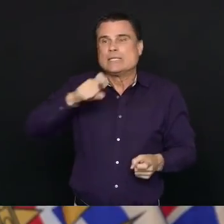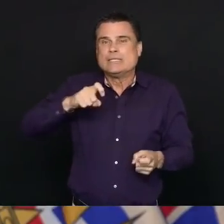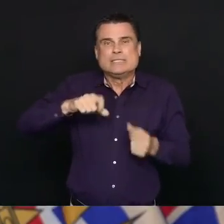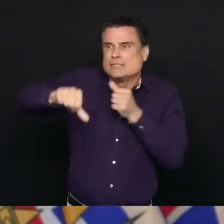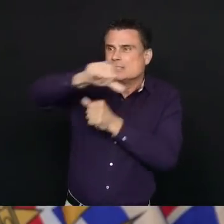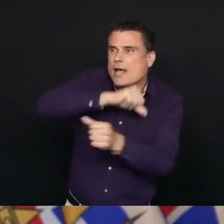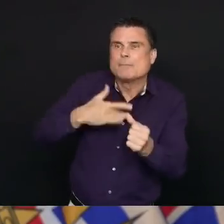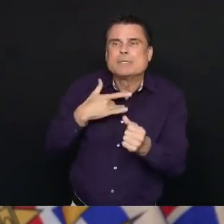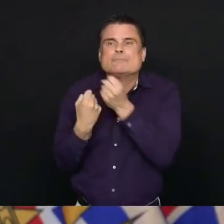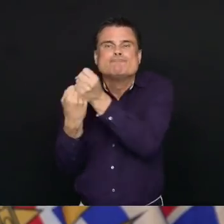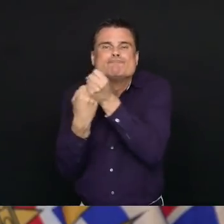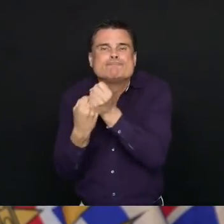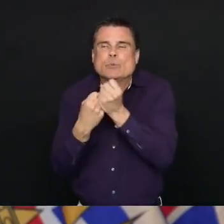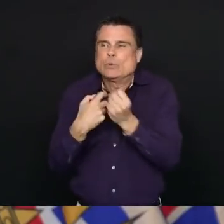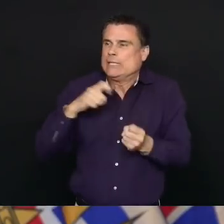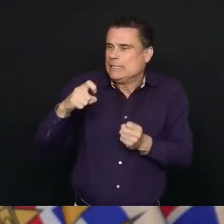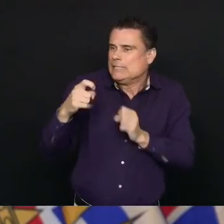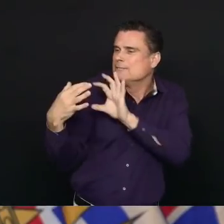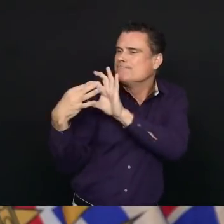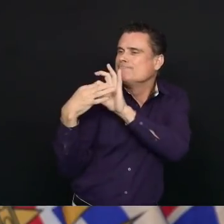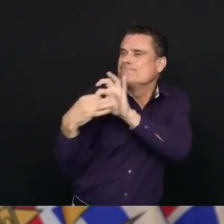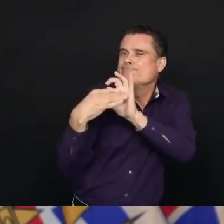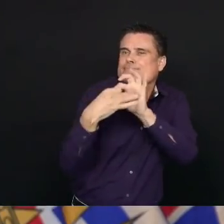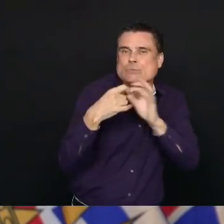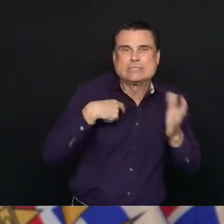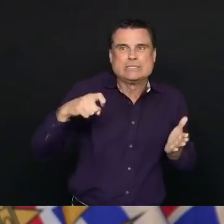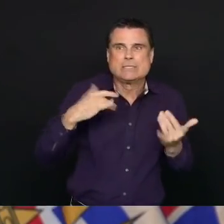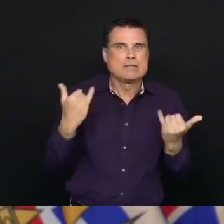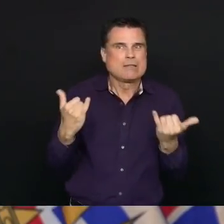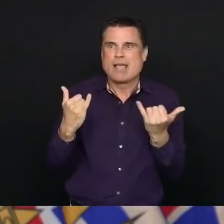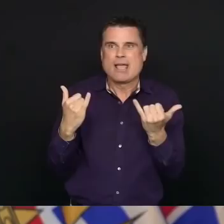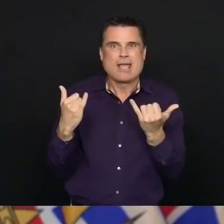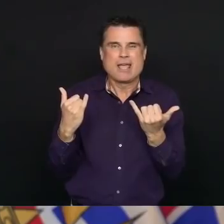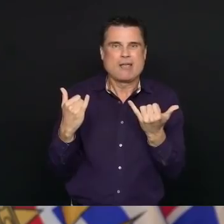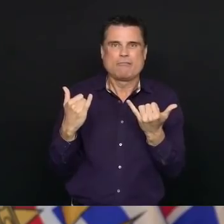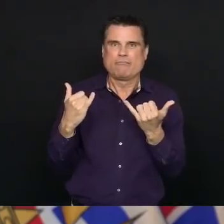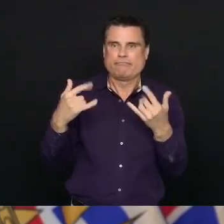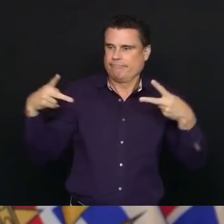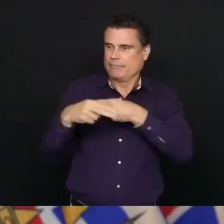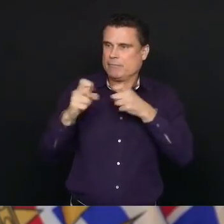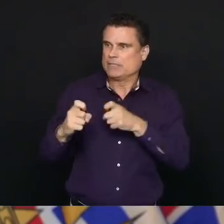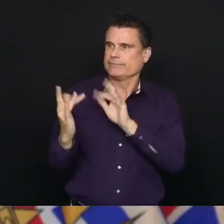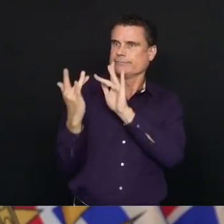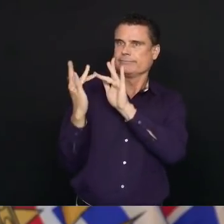mentally. It is hard especially when the connections we need, those meaningful connections are now virtual.